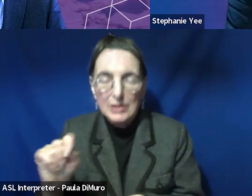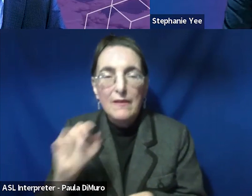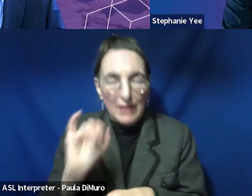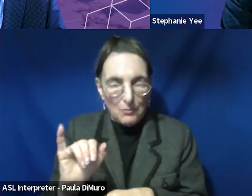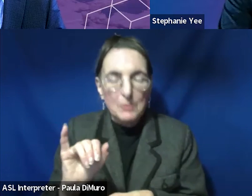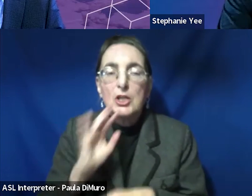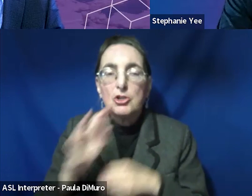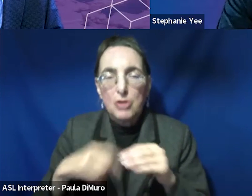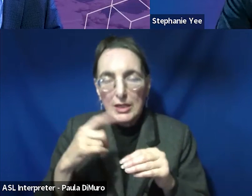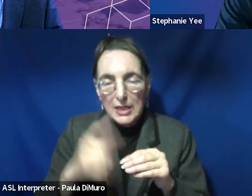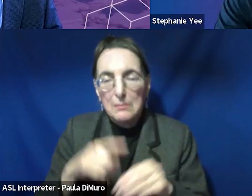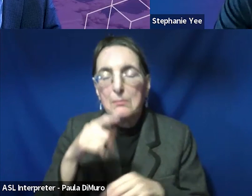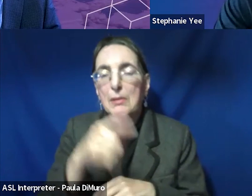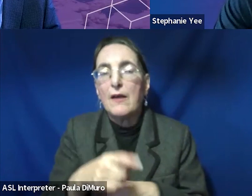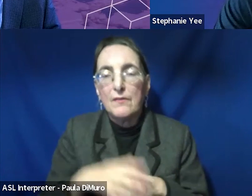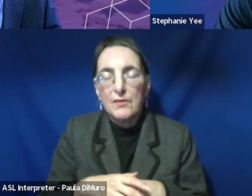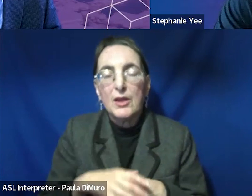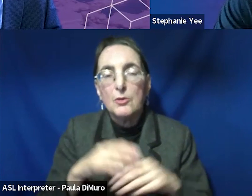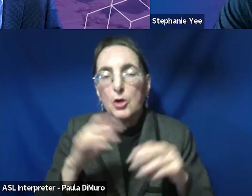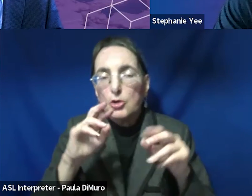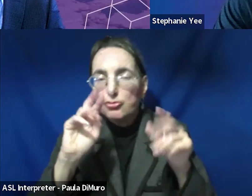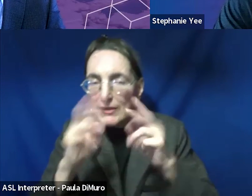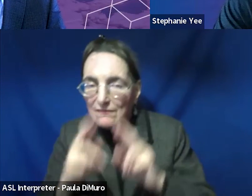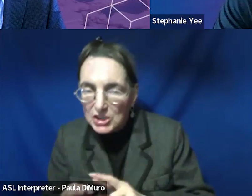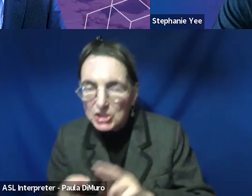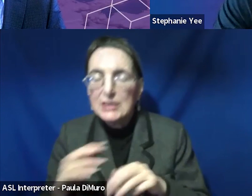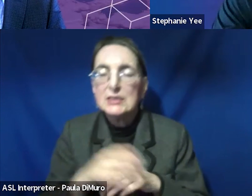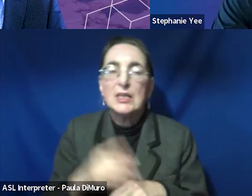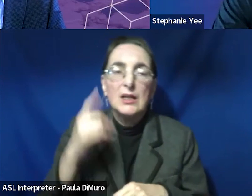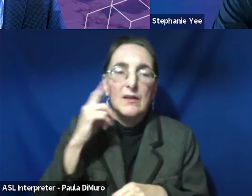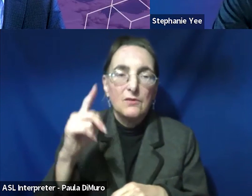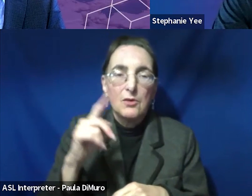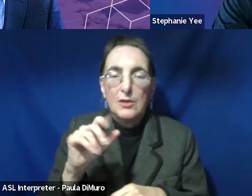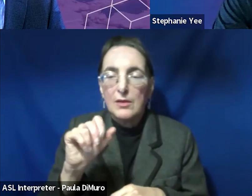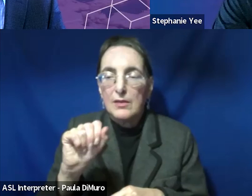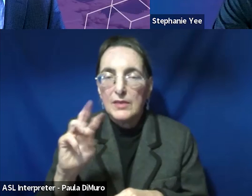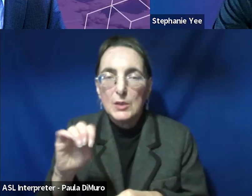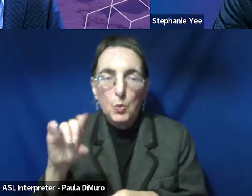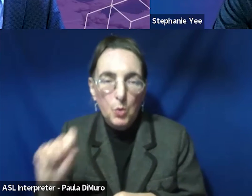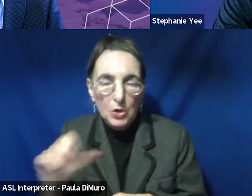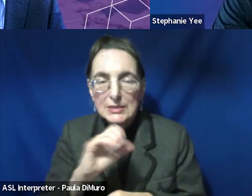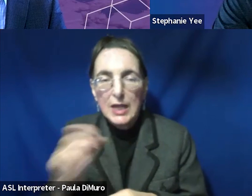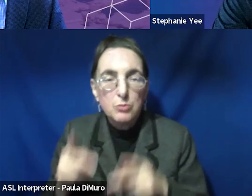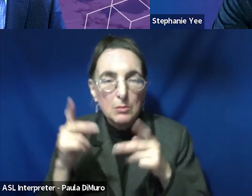and Award Policies and Procedures Guide. We hope to see you there, and if not, please enjoy the rest of your day.